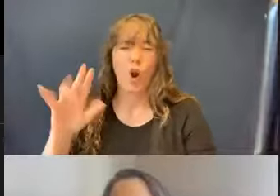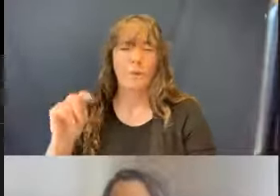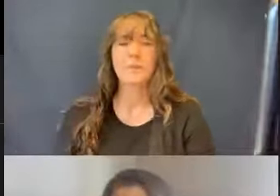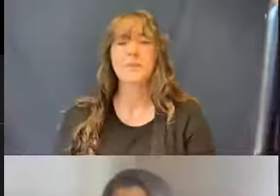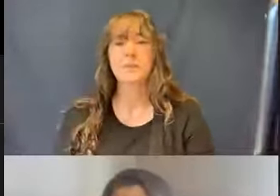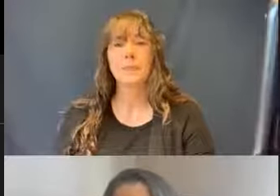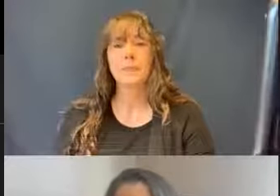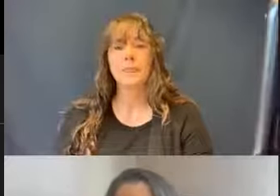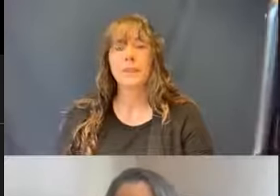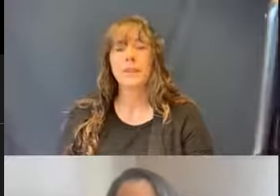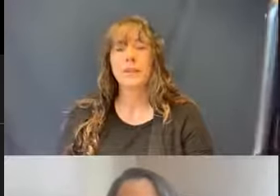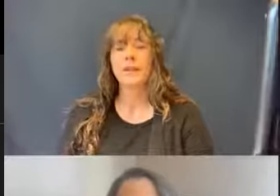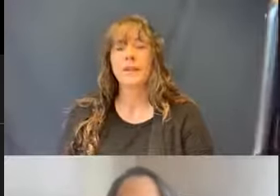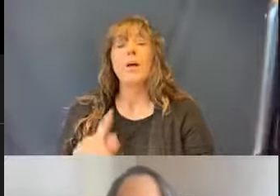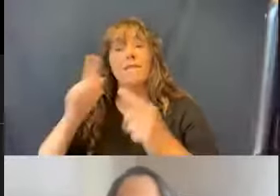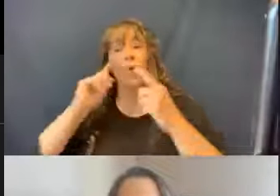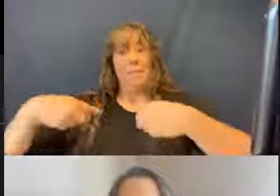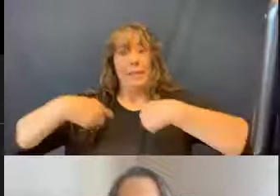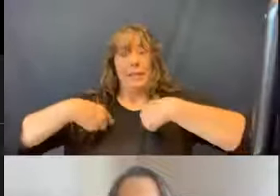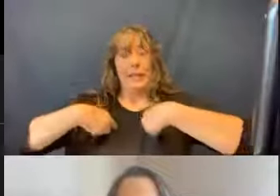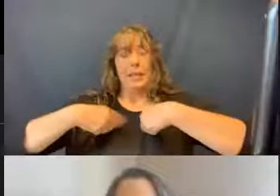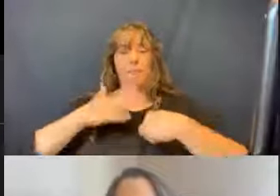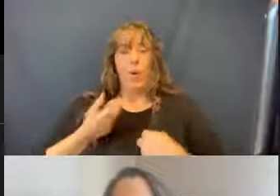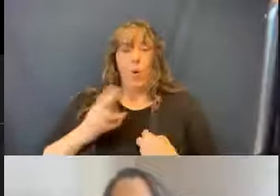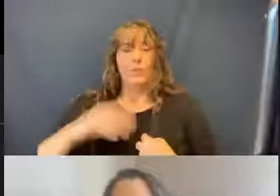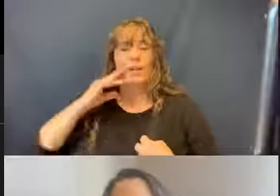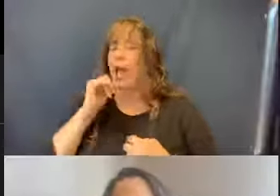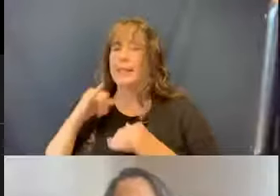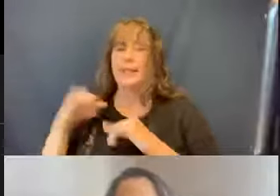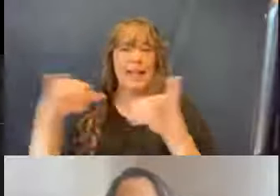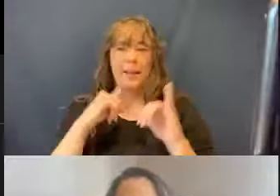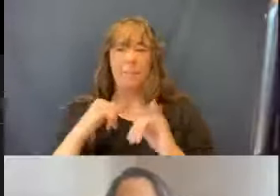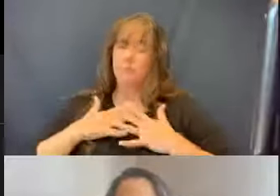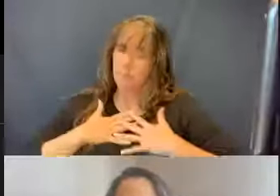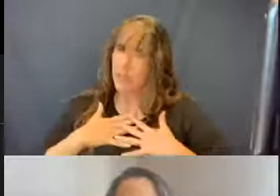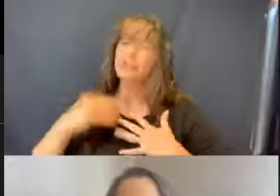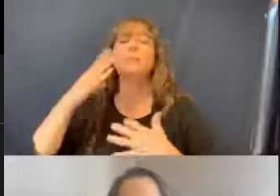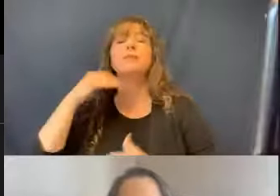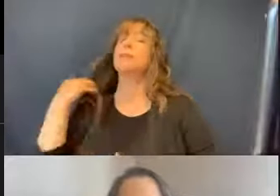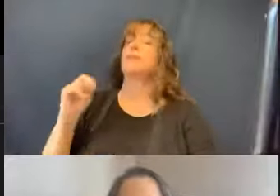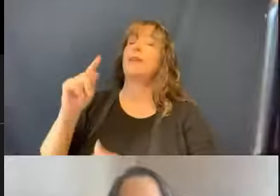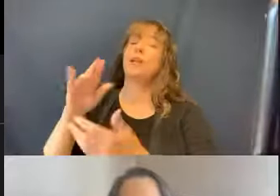But for me, and my experience is not everyone, veterinary school also led to one of my a